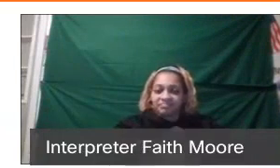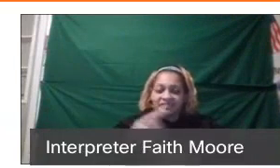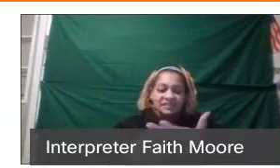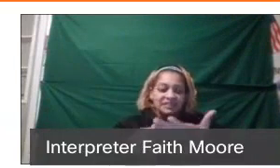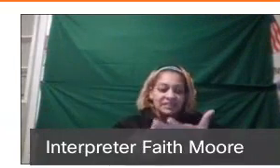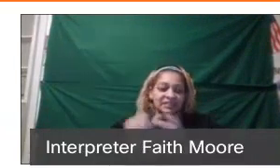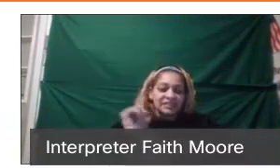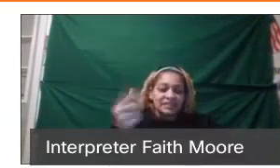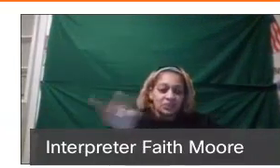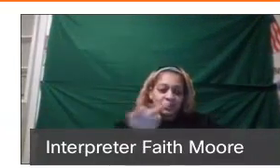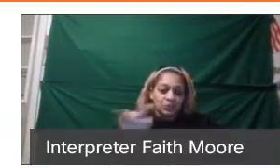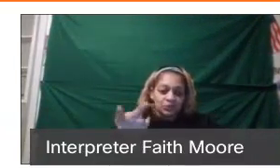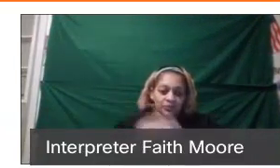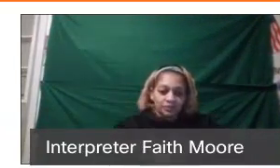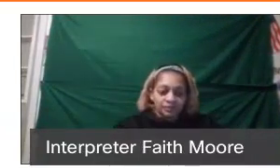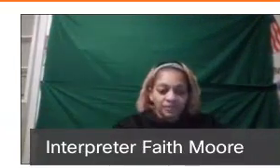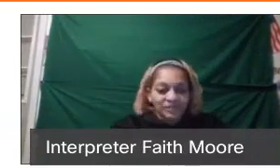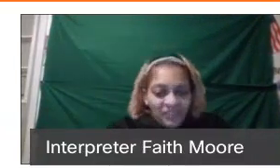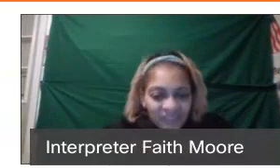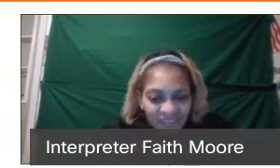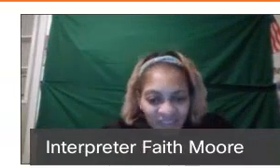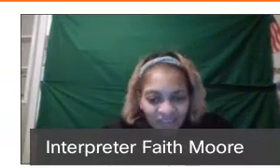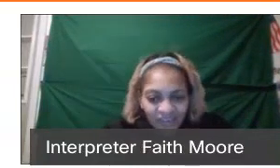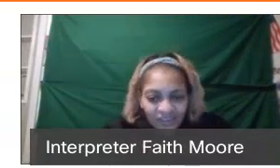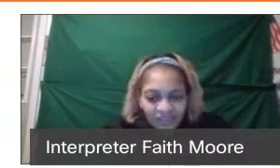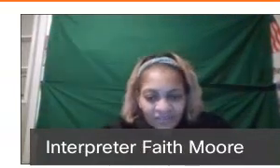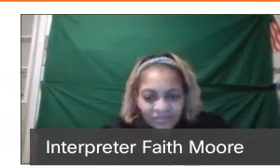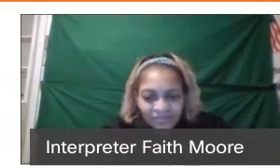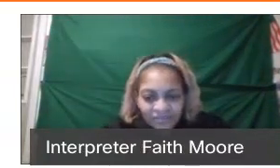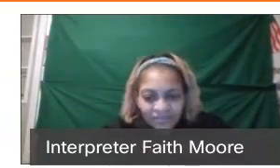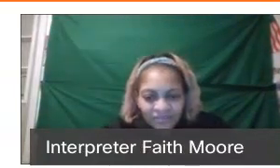Have you can start adding a to enforcement to protect a totally different vehicle along and your personal record,